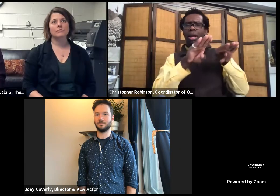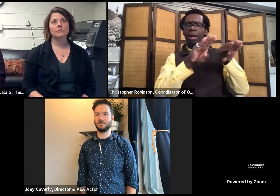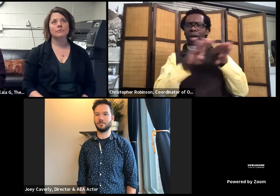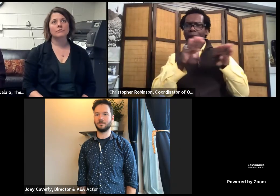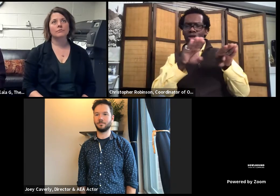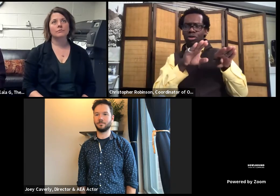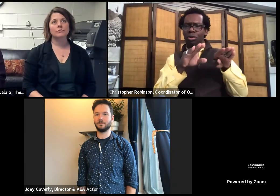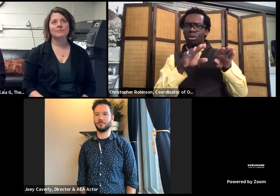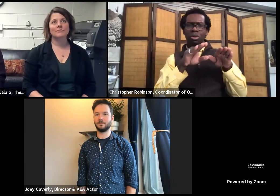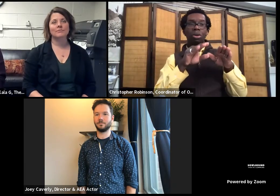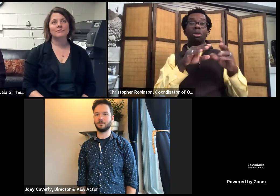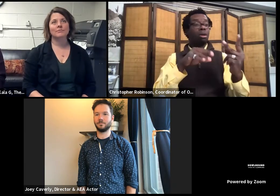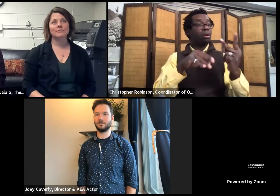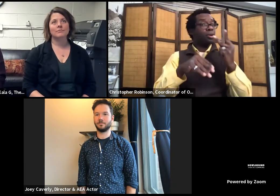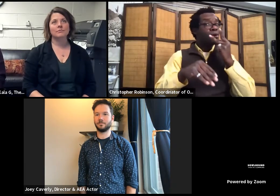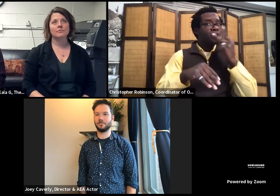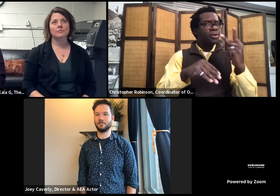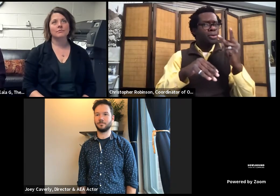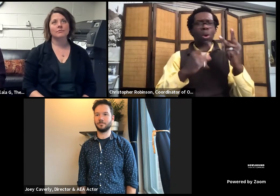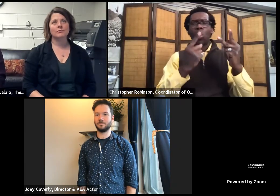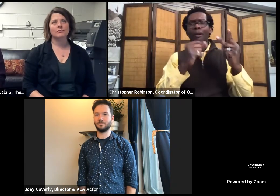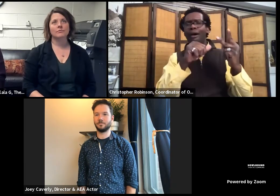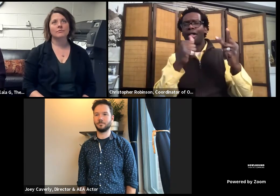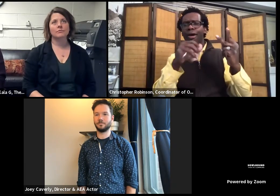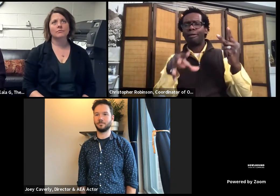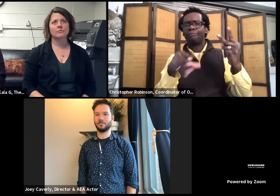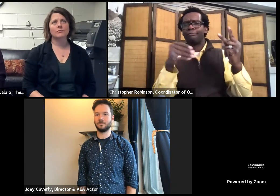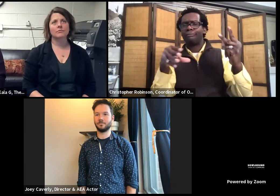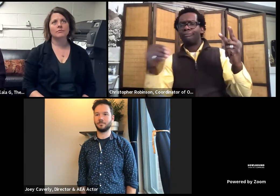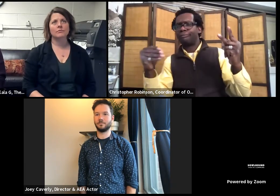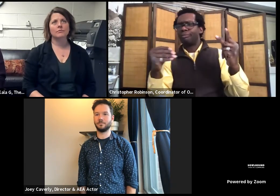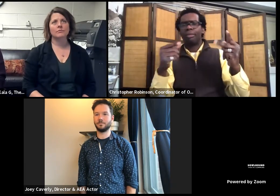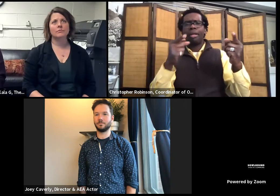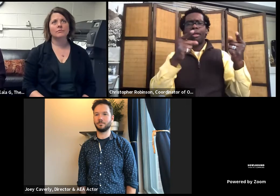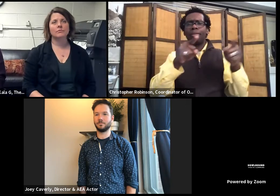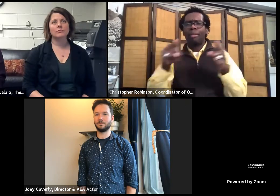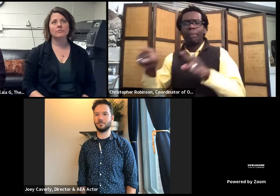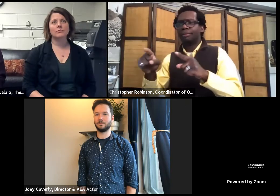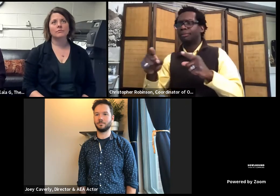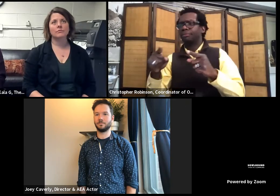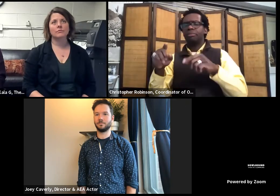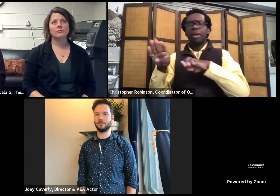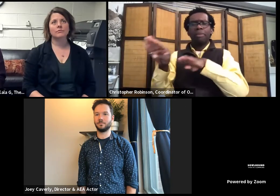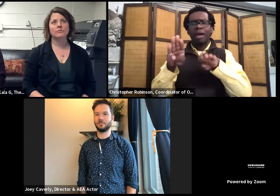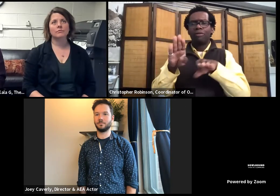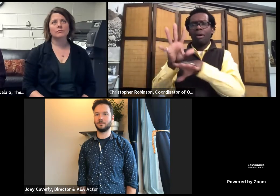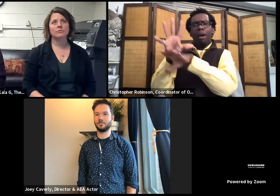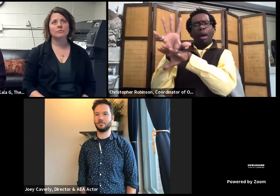and look for the behavior that caused them to feel addicted and can perpetuate the addiction,